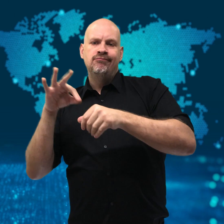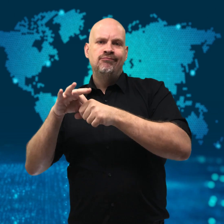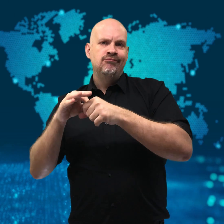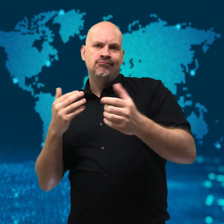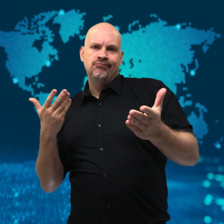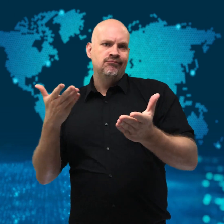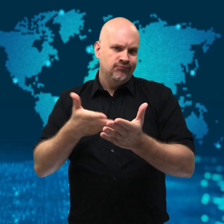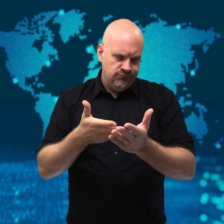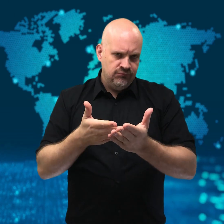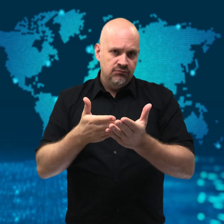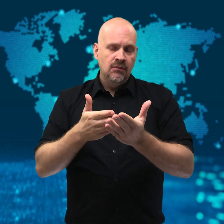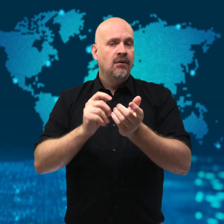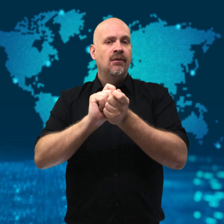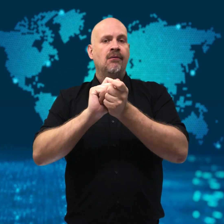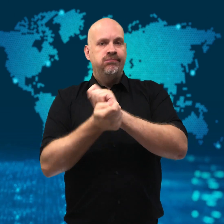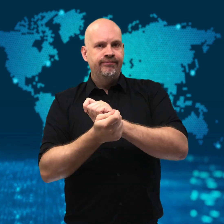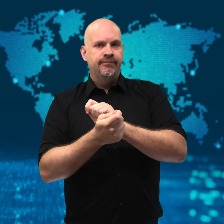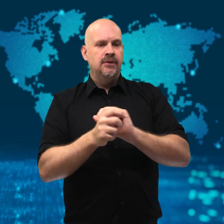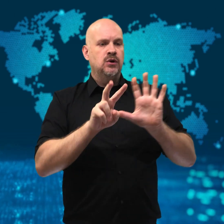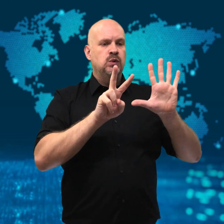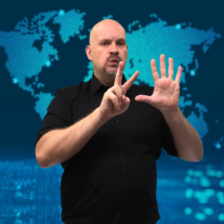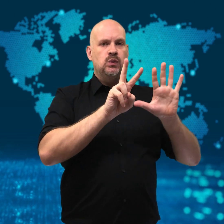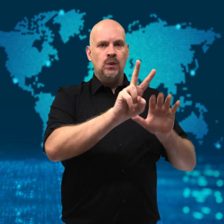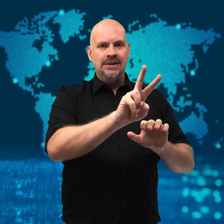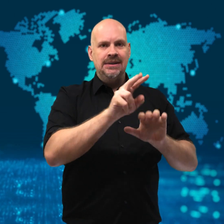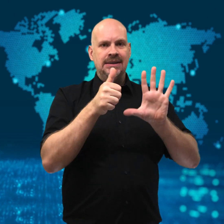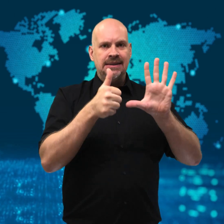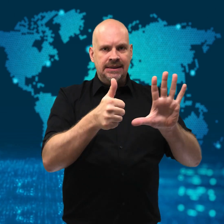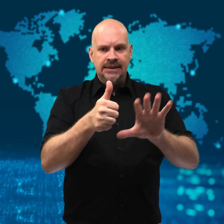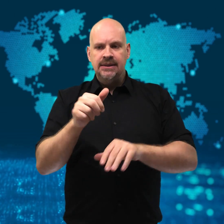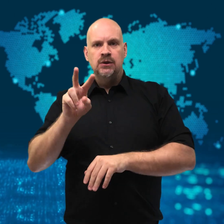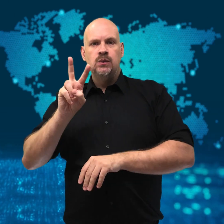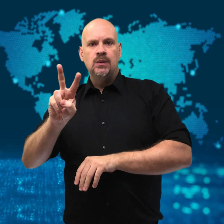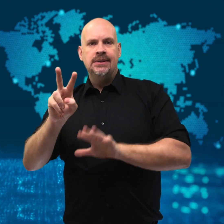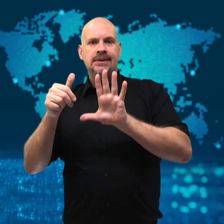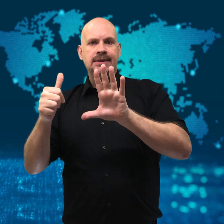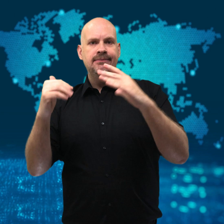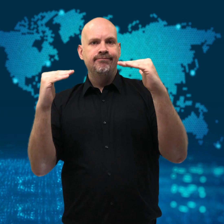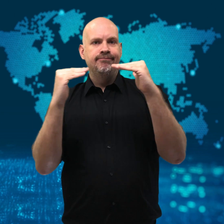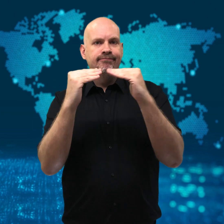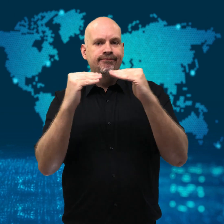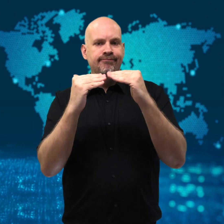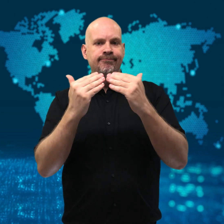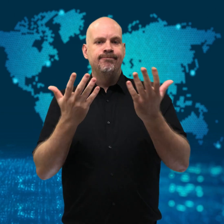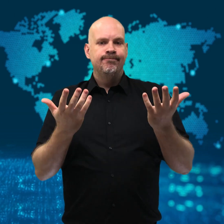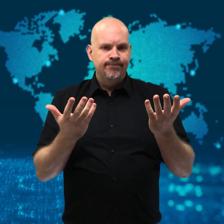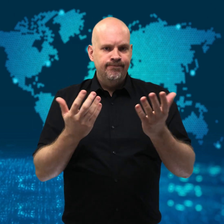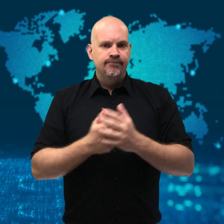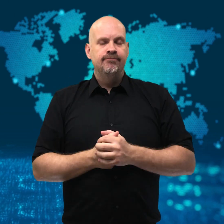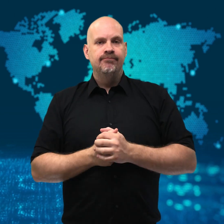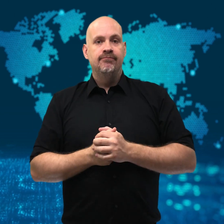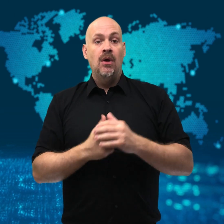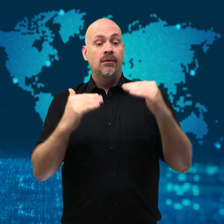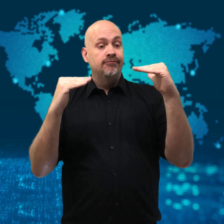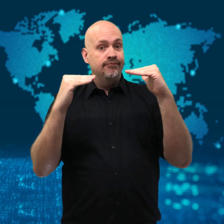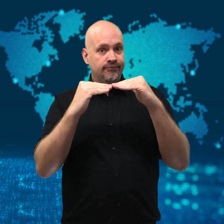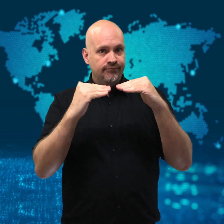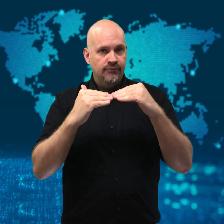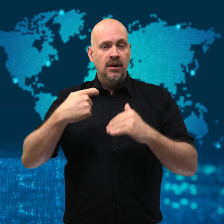Because of the tie, the President called for a re-election.